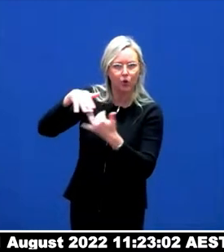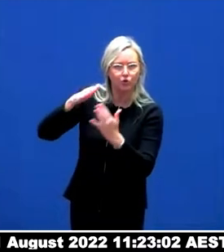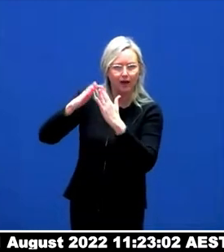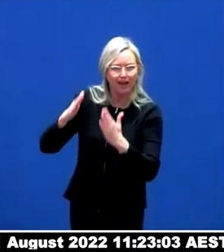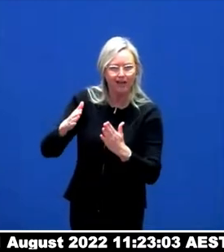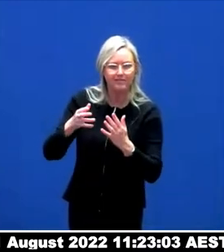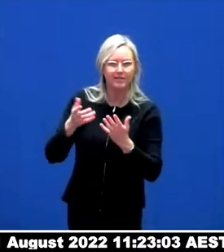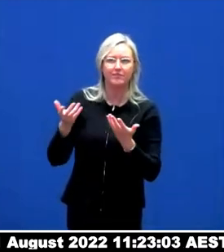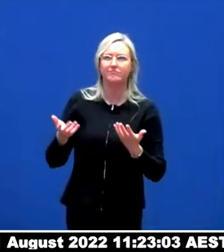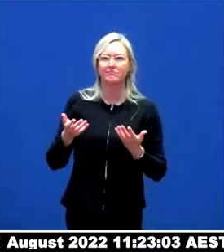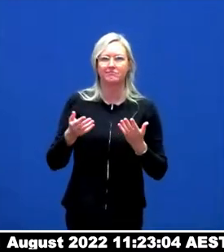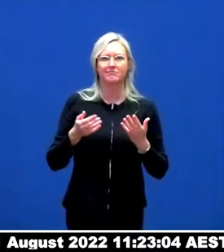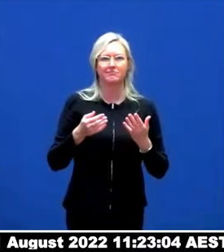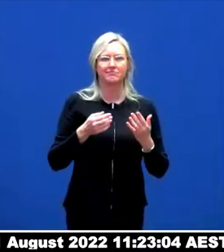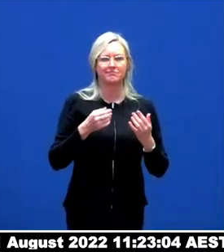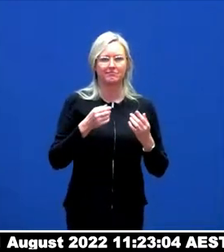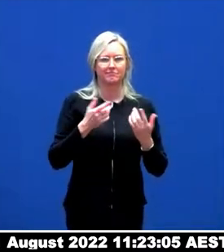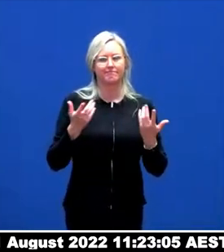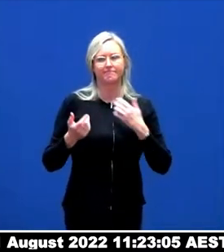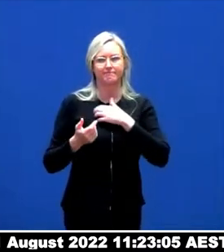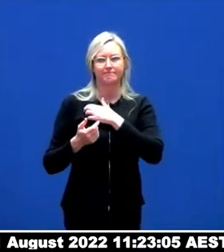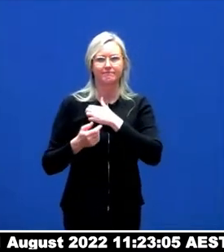What would have made it easier for you?